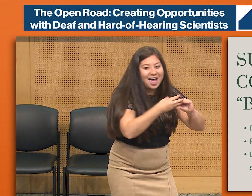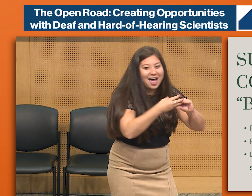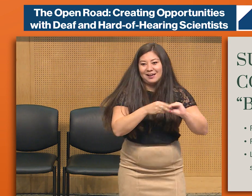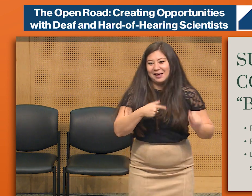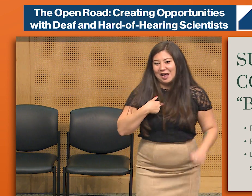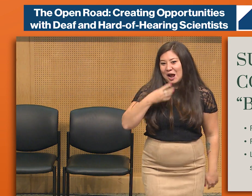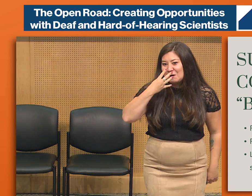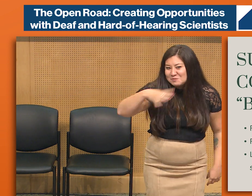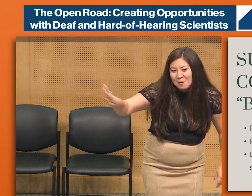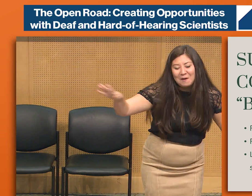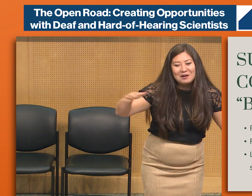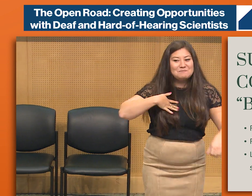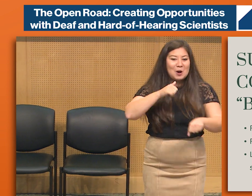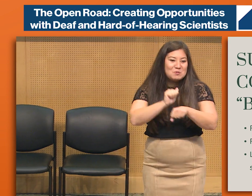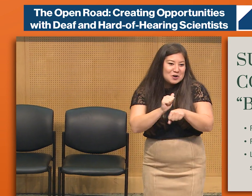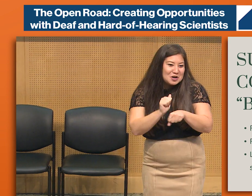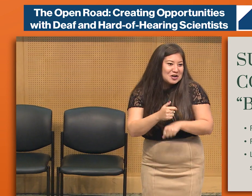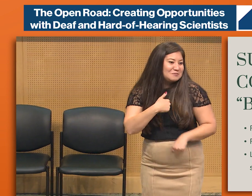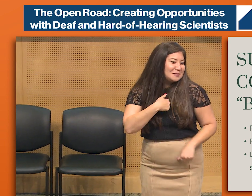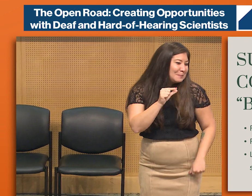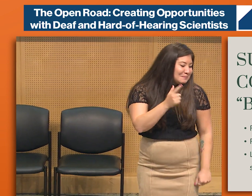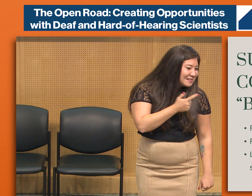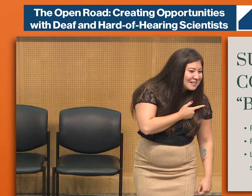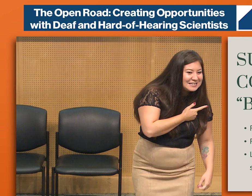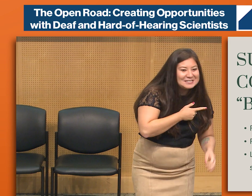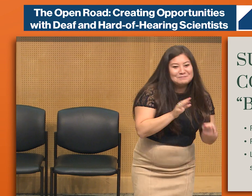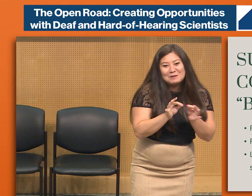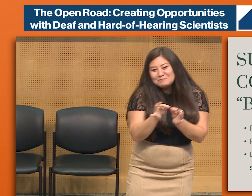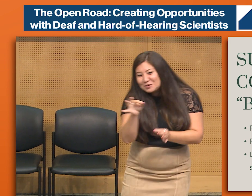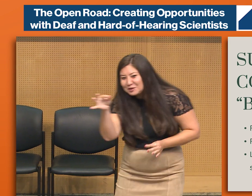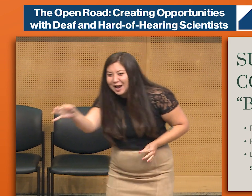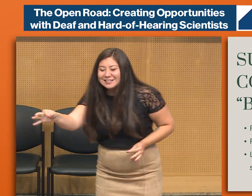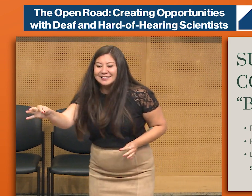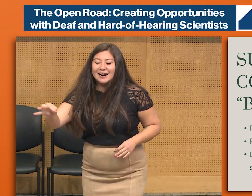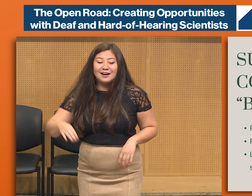I talked a lot. I put a lot of work off.